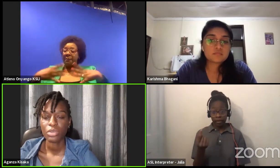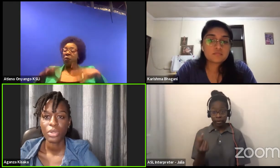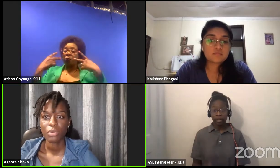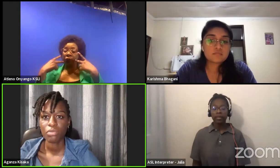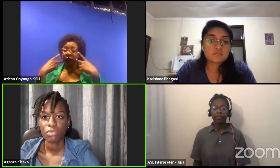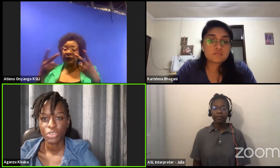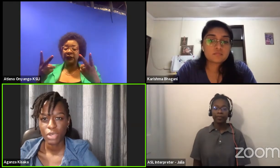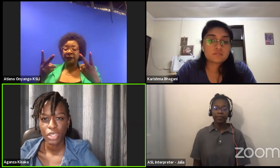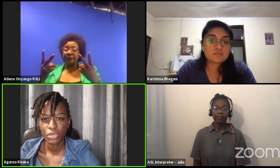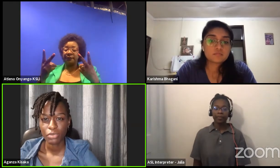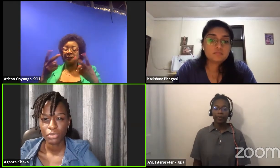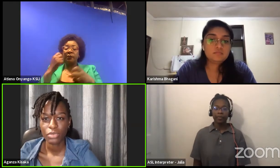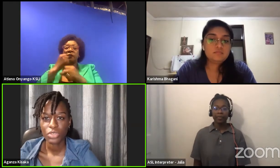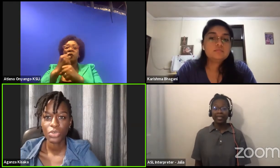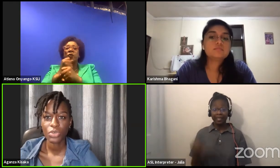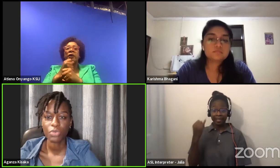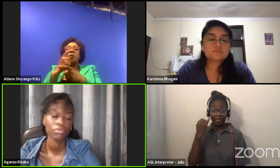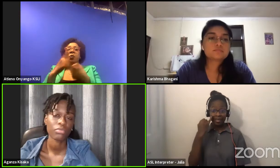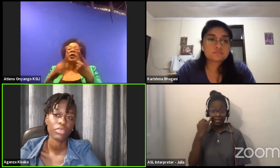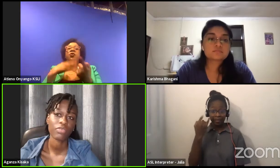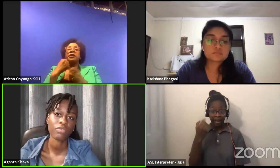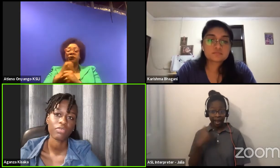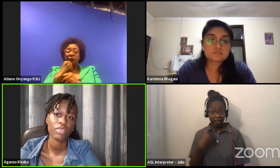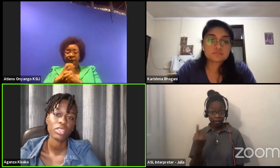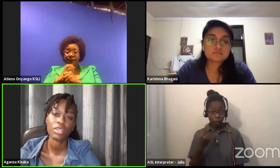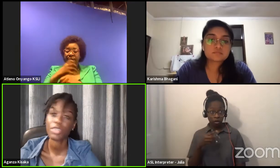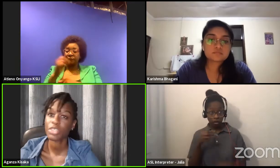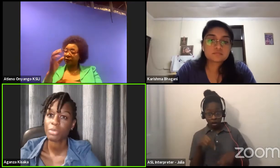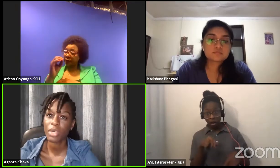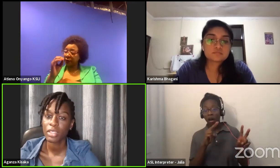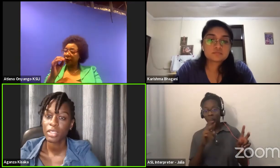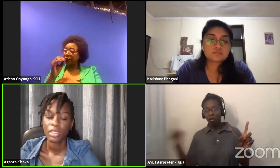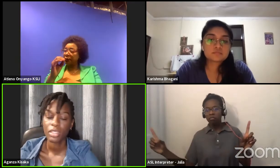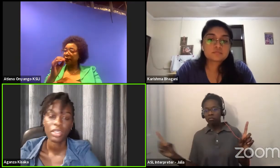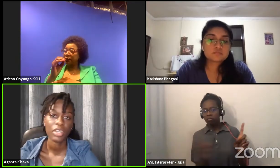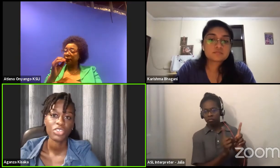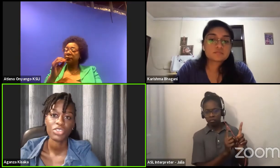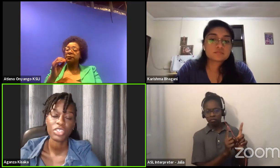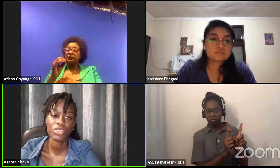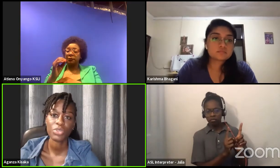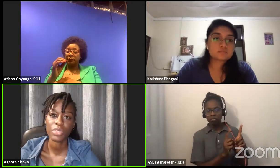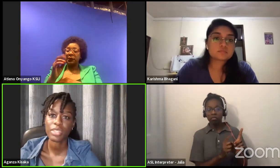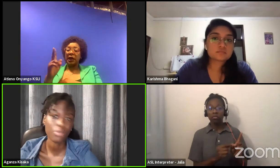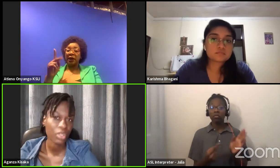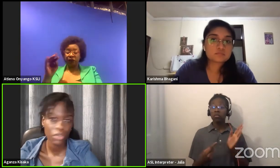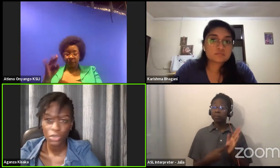doing what you wanna do. So it's Karishma and she's doing something close